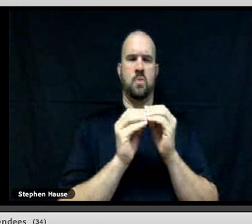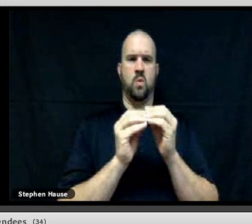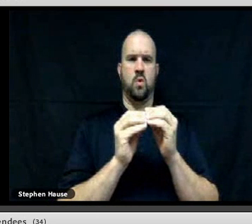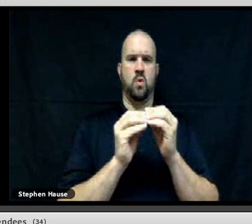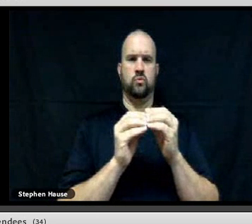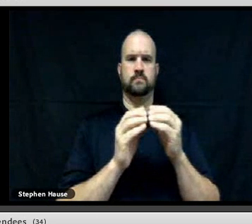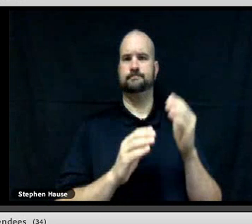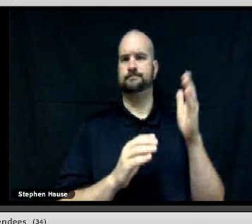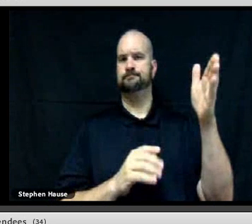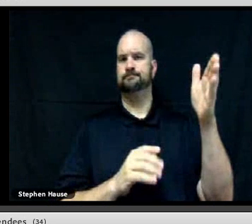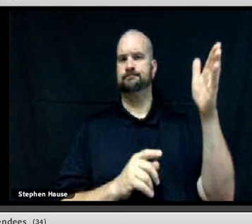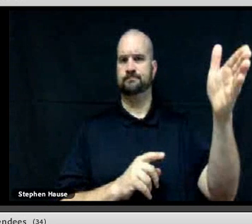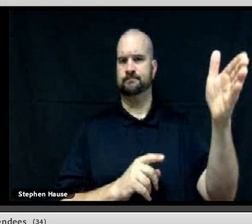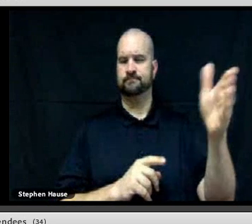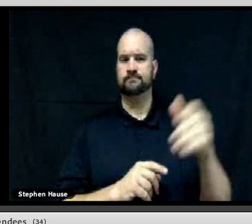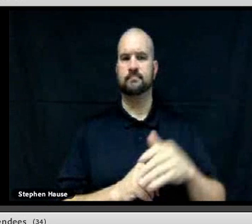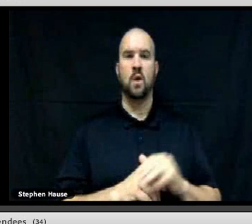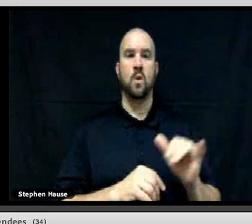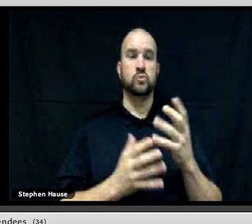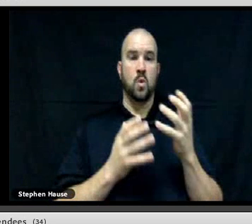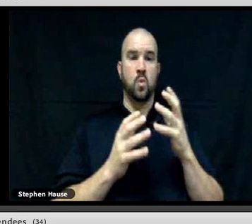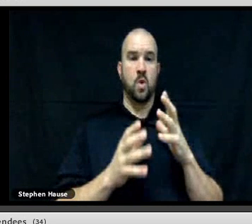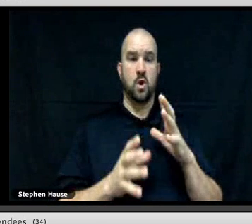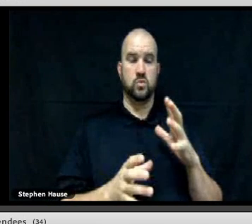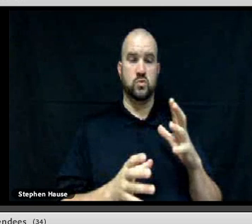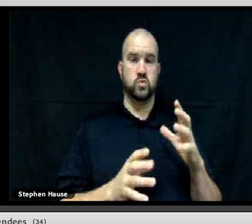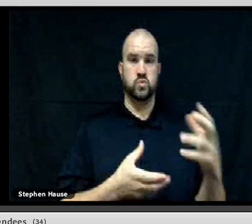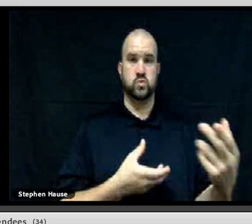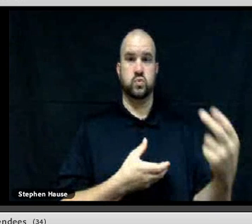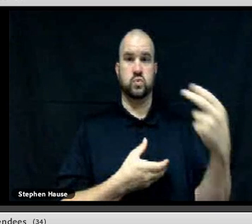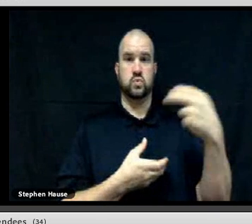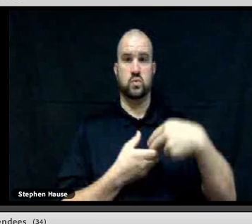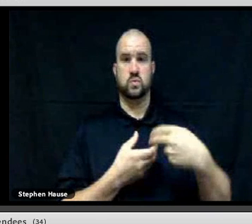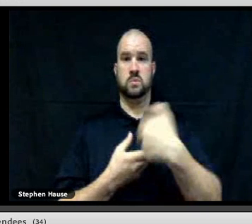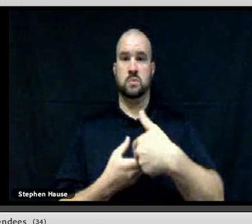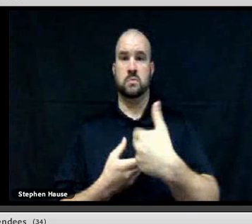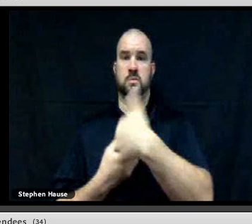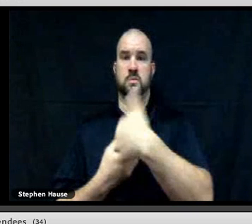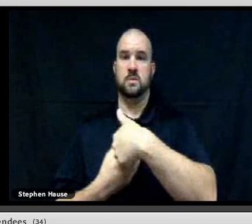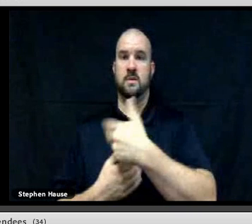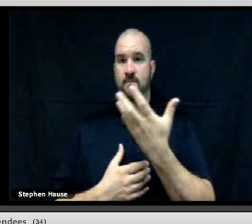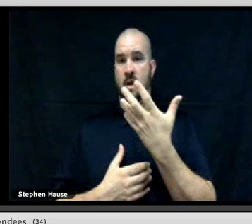five new content partners this year. Uh, we've already got three new partnership agreements signed